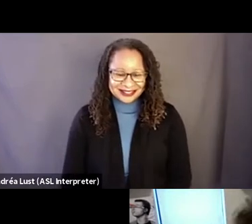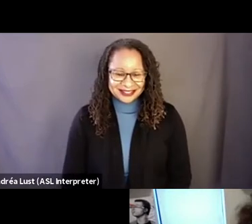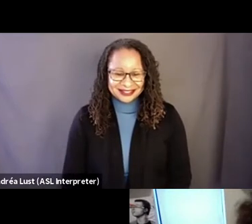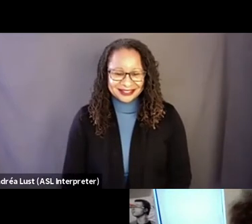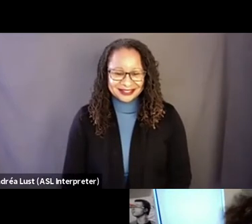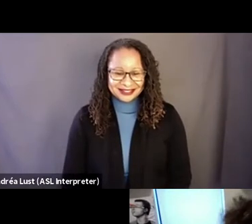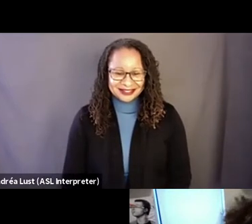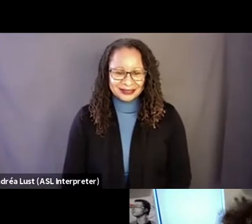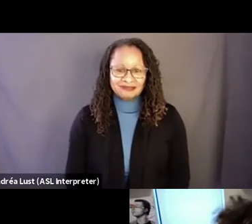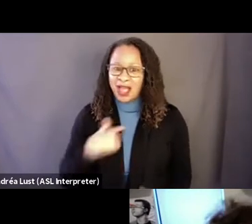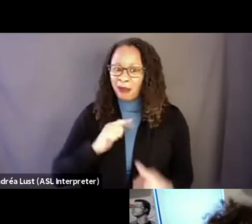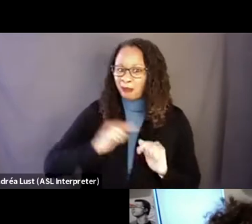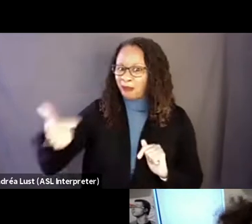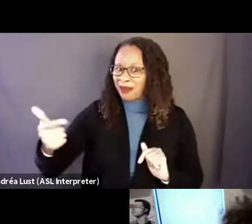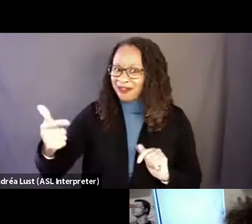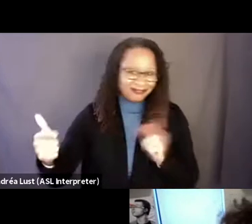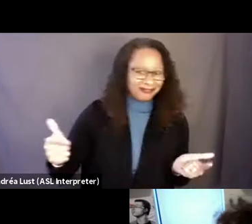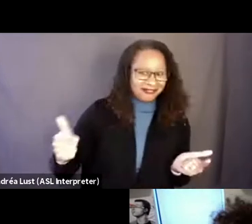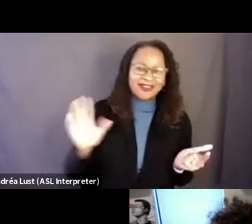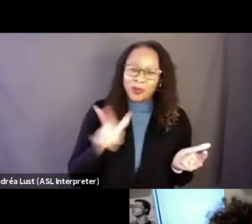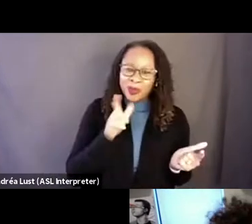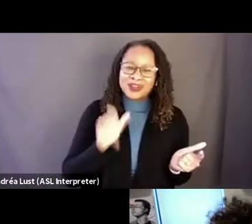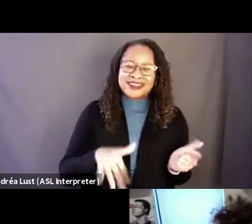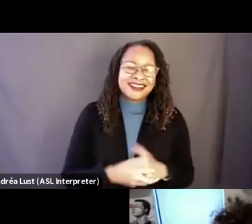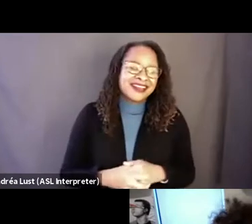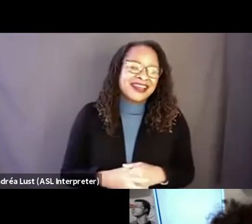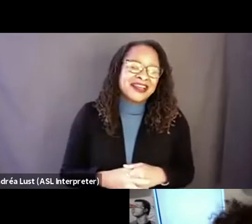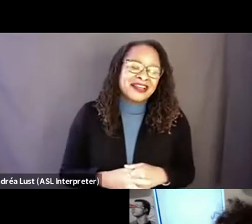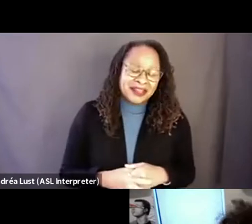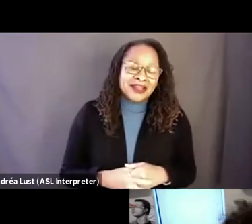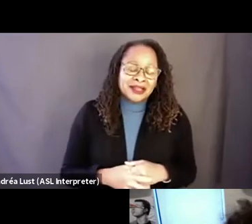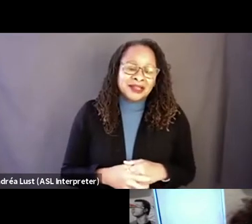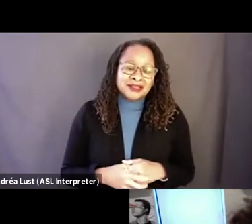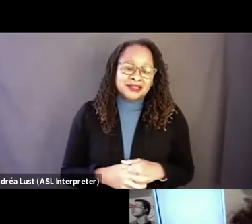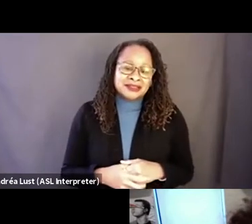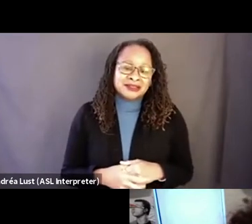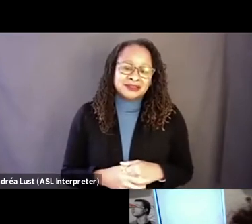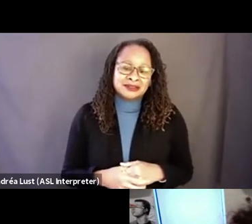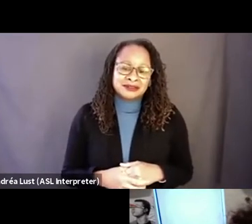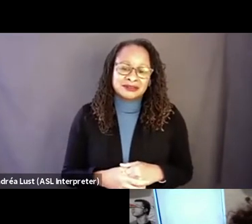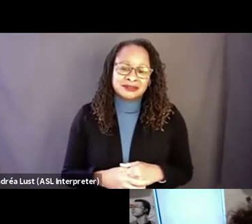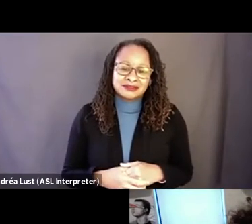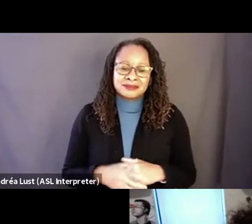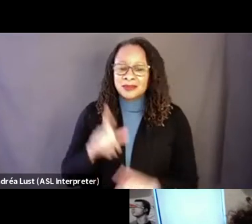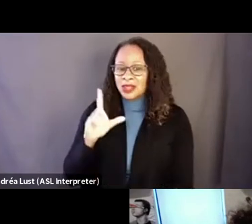I was counting on you to start. But, yeah. Well, I guess, and later you can definitely add to this,